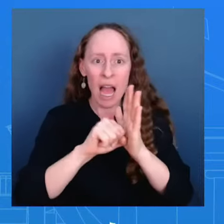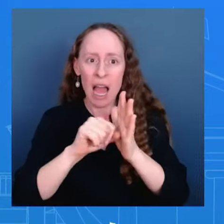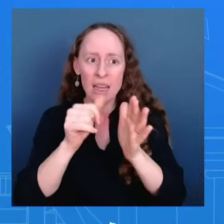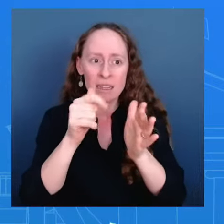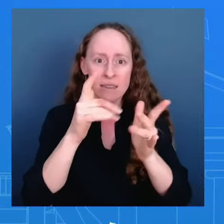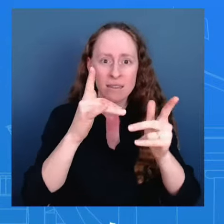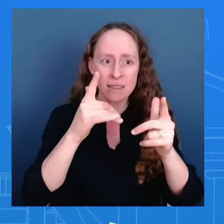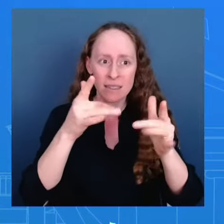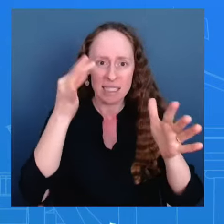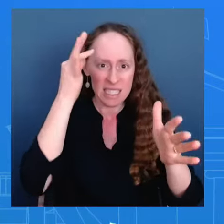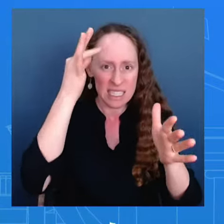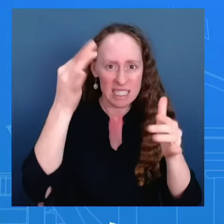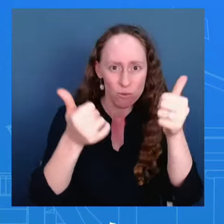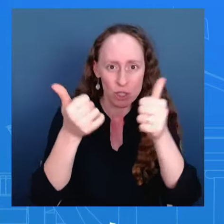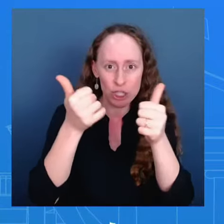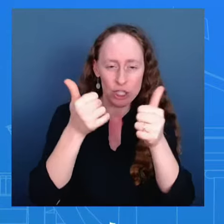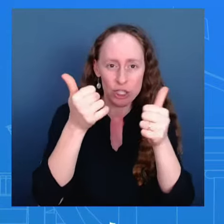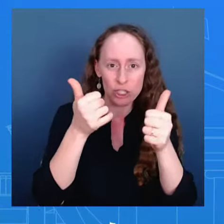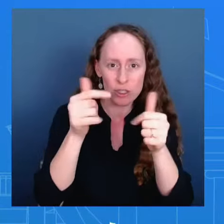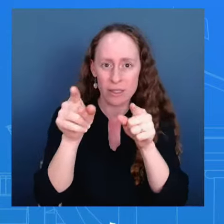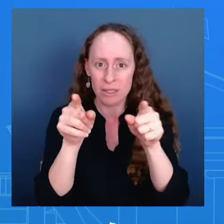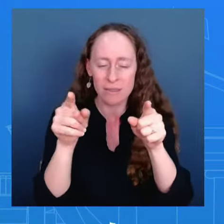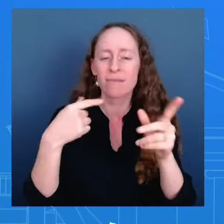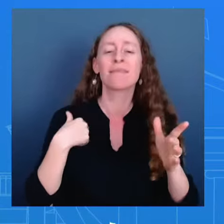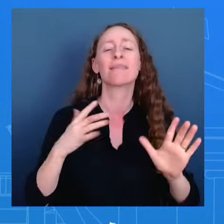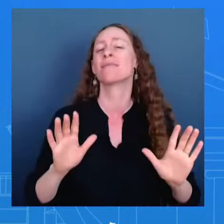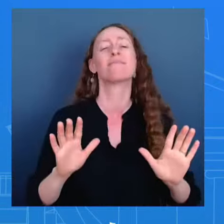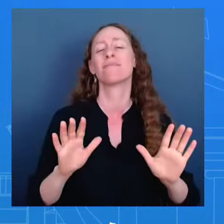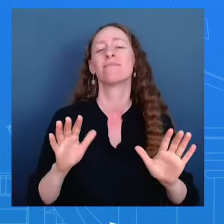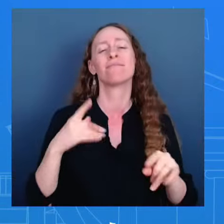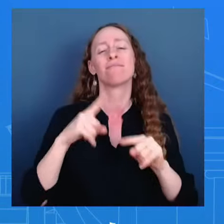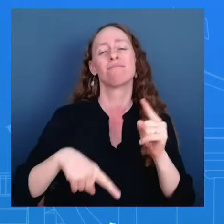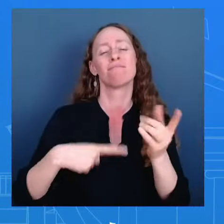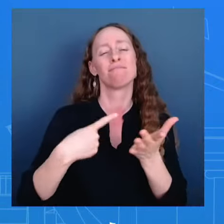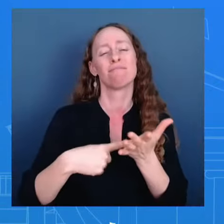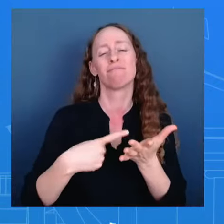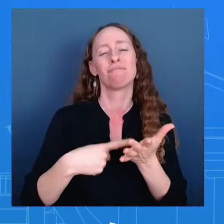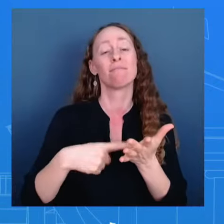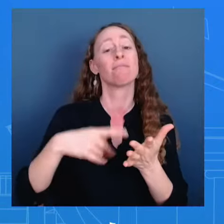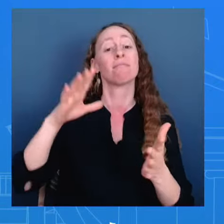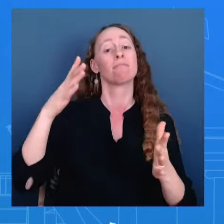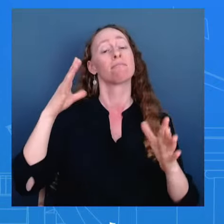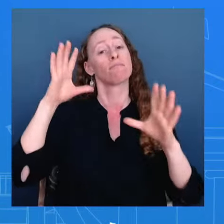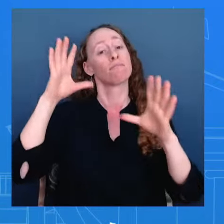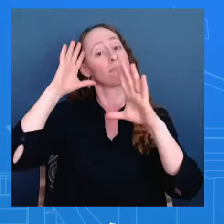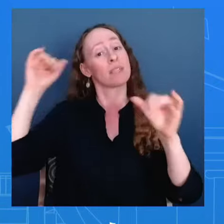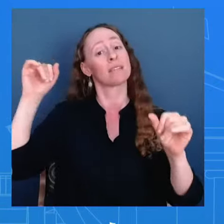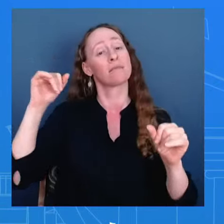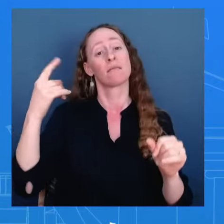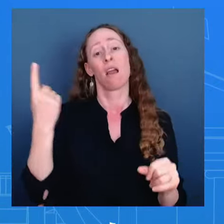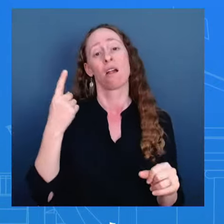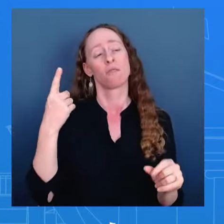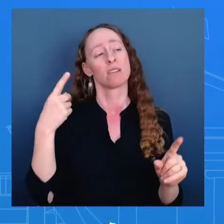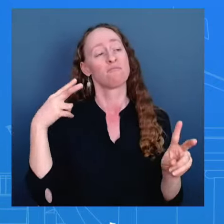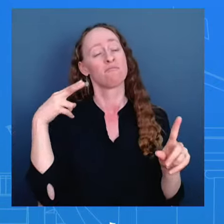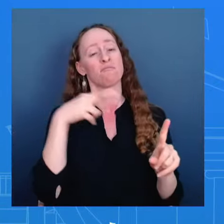You've heard the president say this many times. He sees the vice president as a partner, and he feels that she's been effective in the work